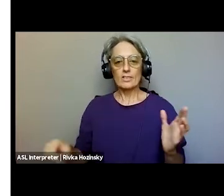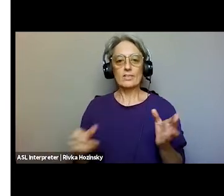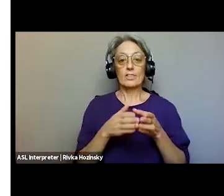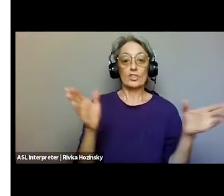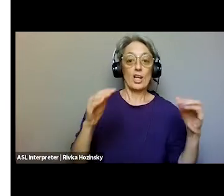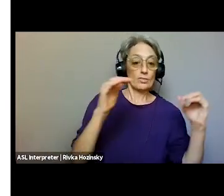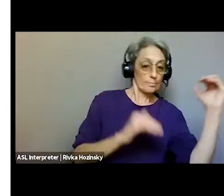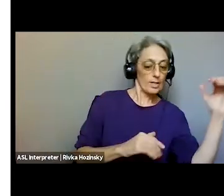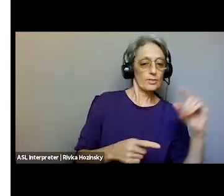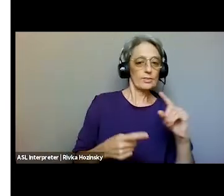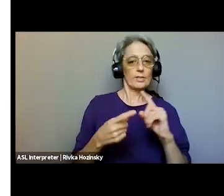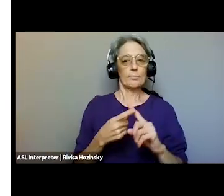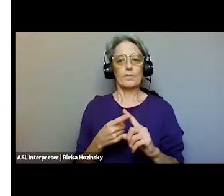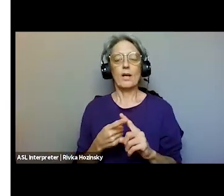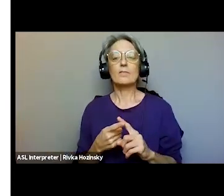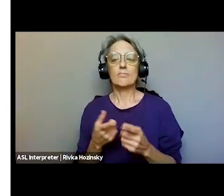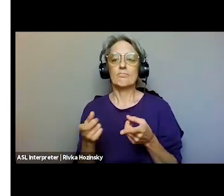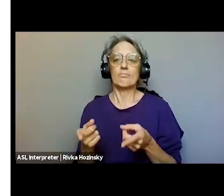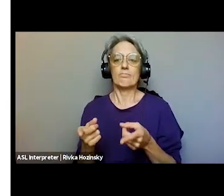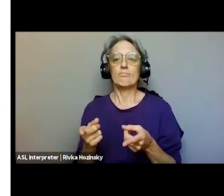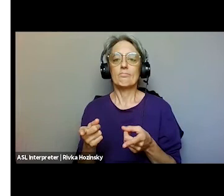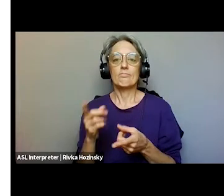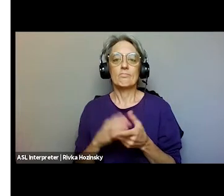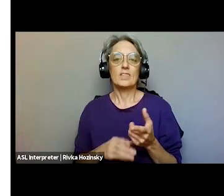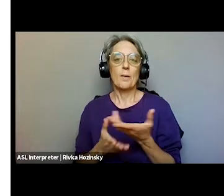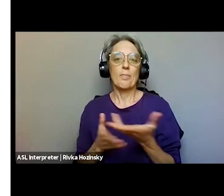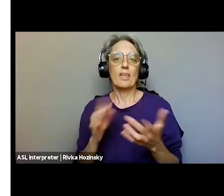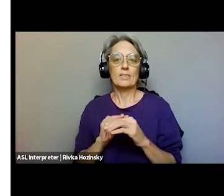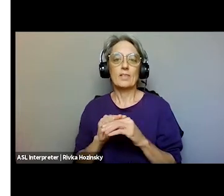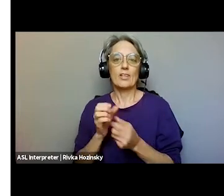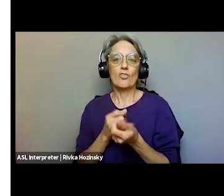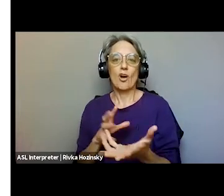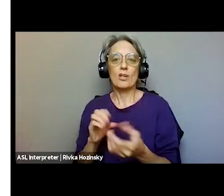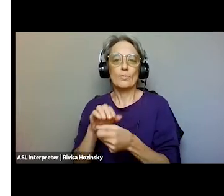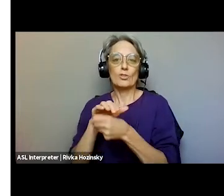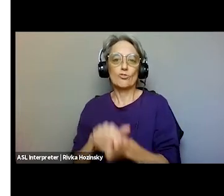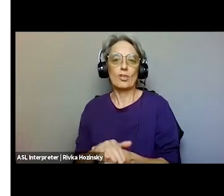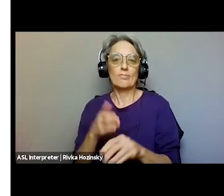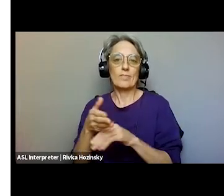of the experiences that contribute to stressors in the postpartum period. We'll talk more about